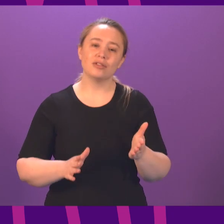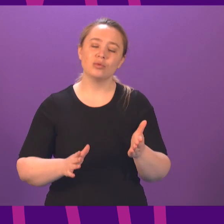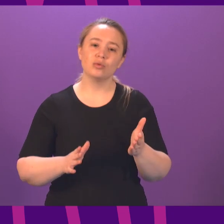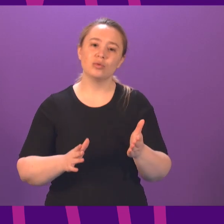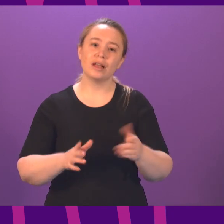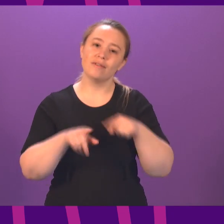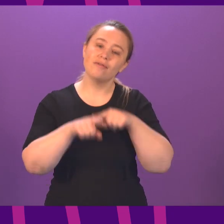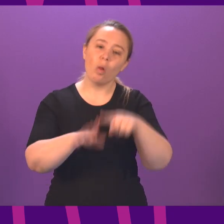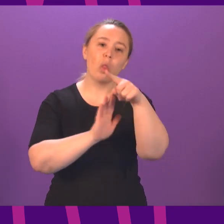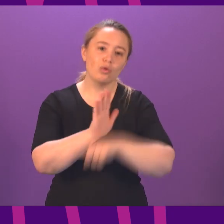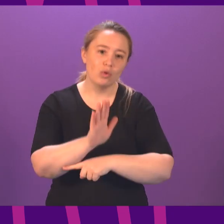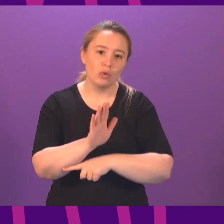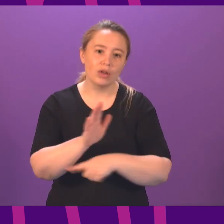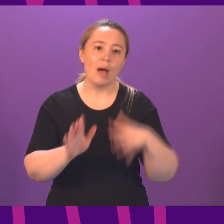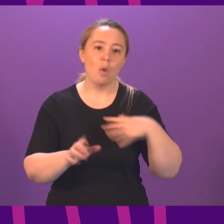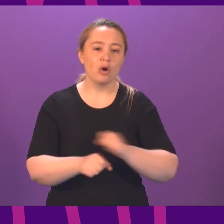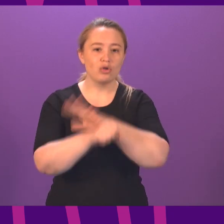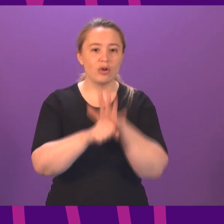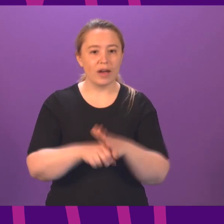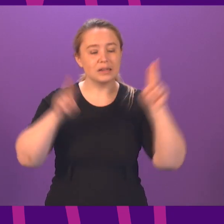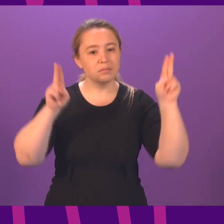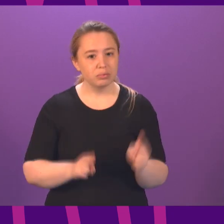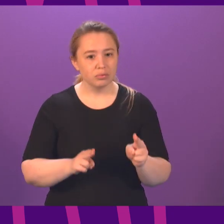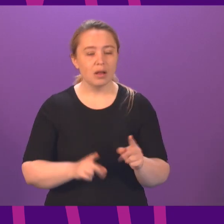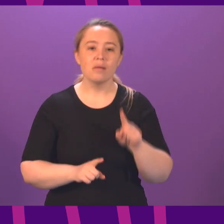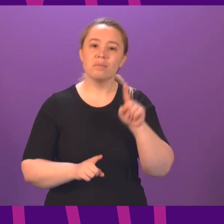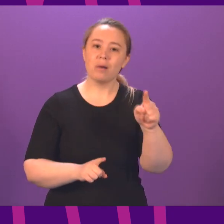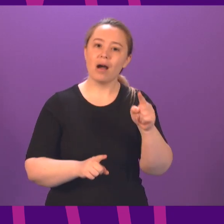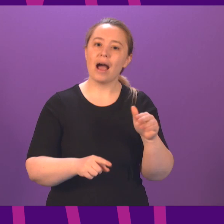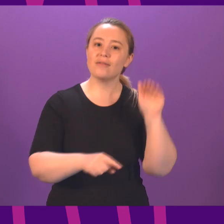given the unique nature of the offshore rota, will the First Minister consider reviewing